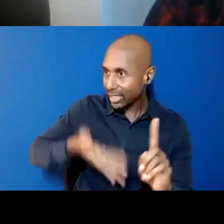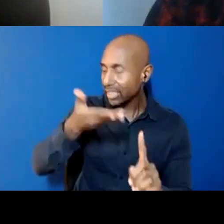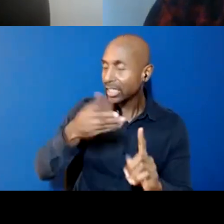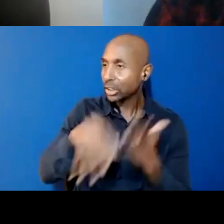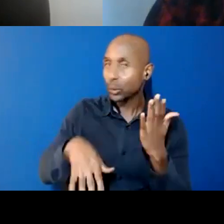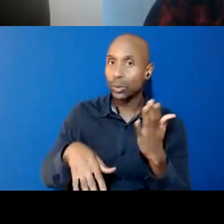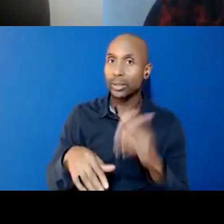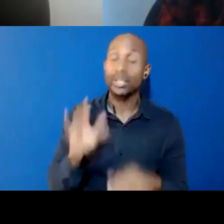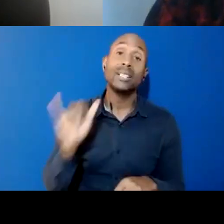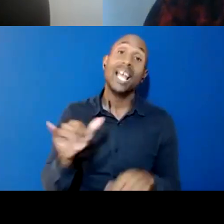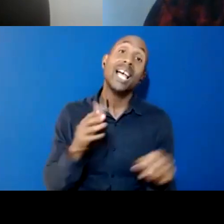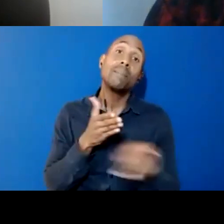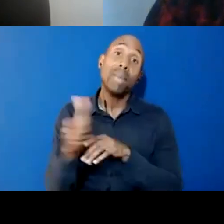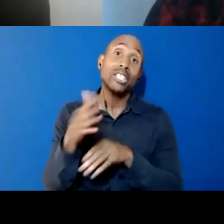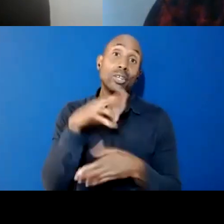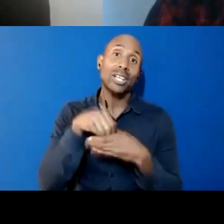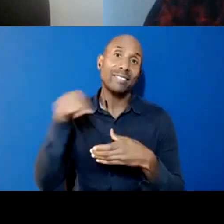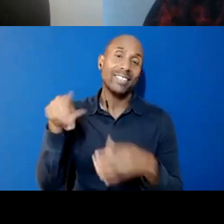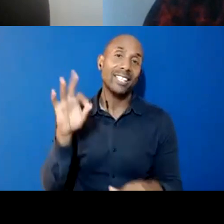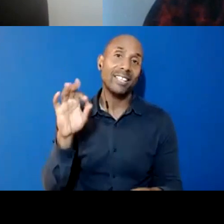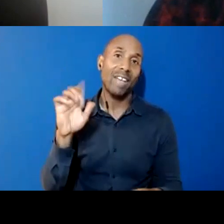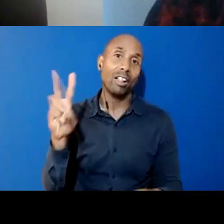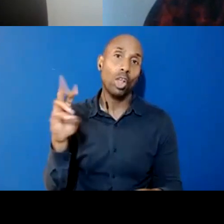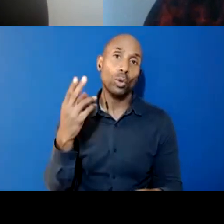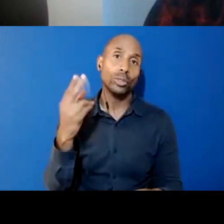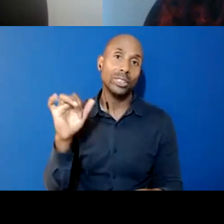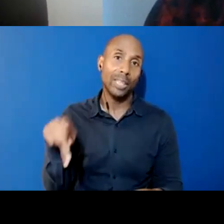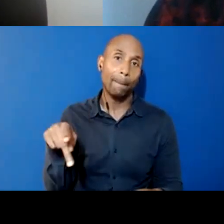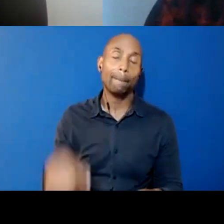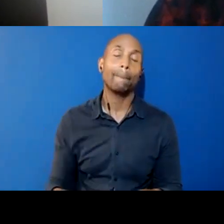the opportunity. We can talk more about funding as well.